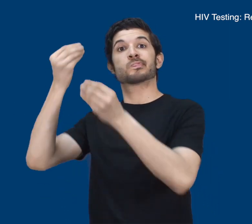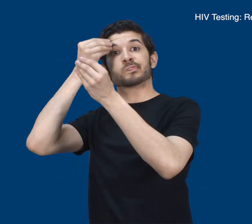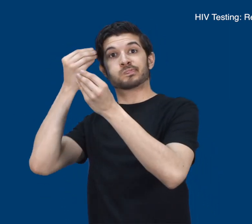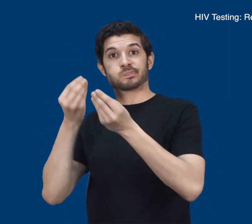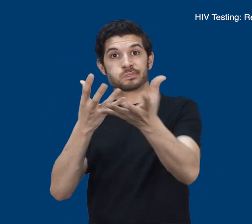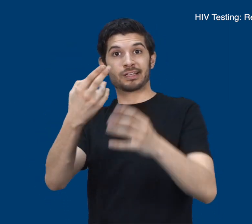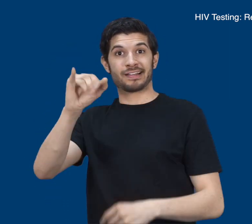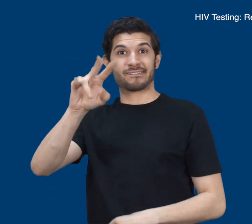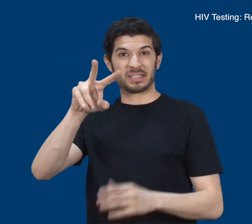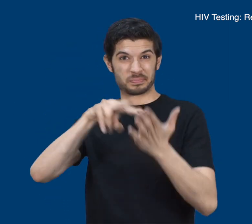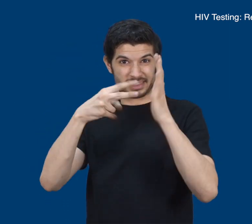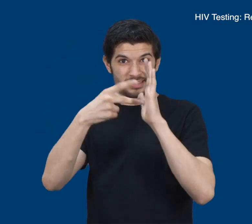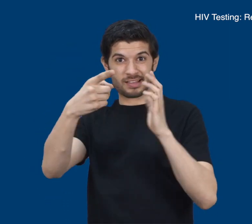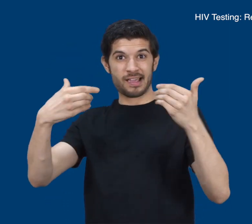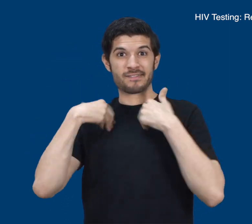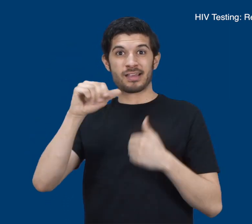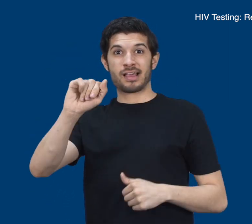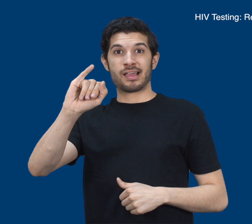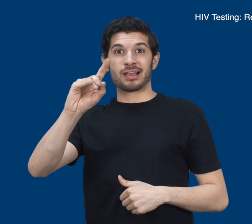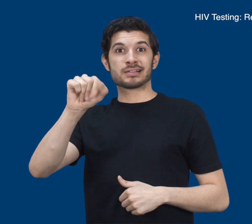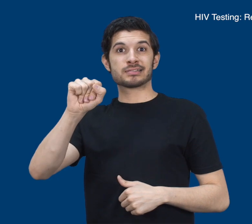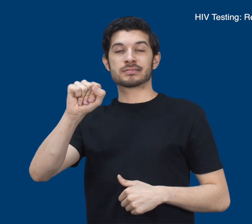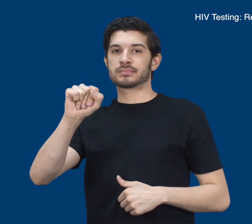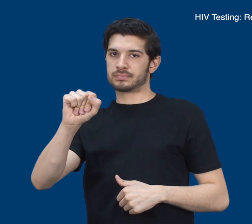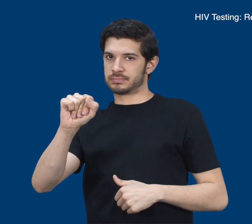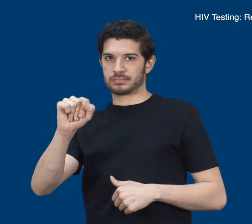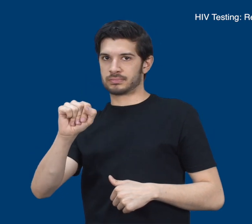If you are tested and told that you have HIV, it does not mean you have AIDS.